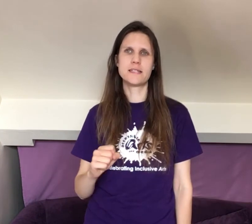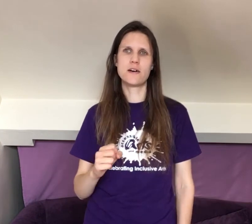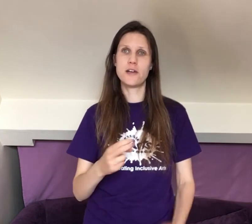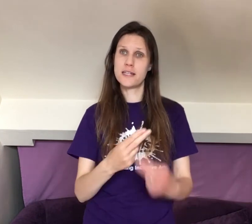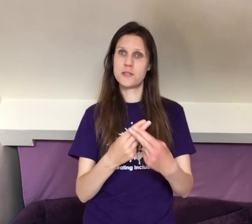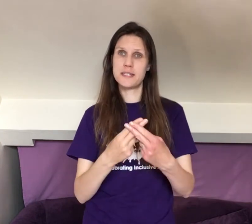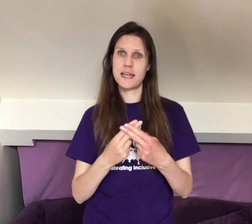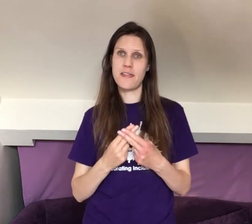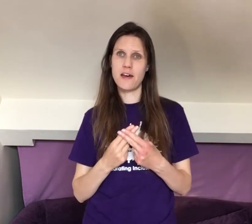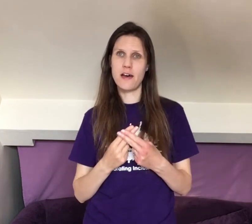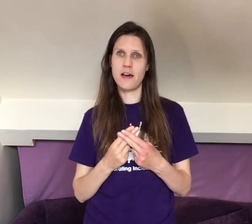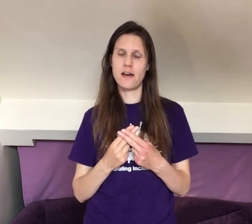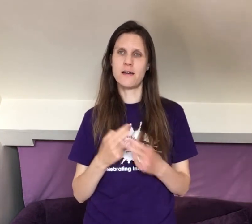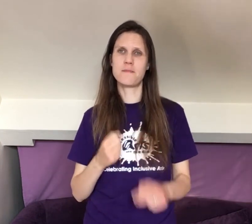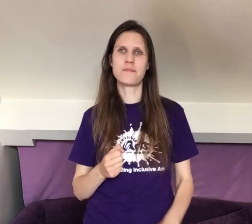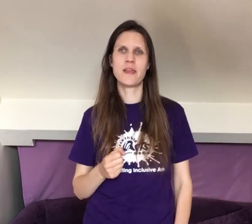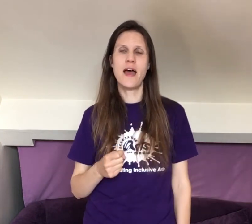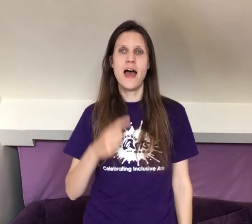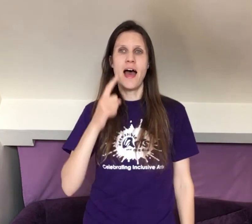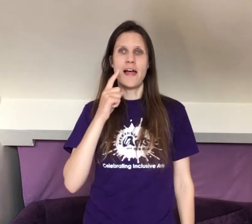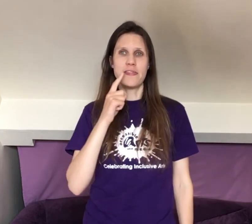There’s our note, let’s do it together.